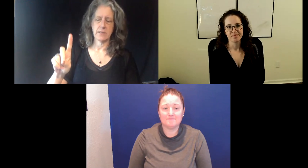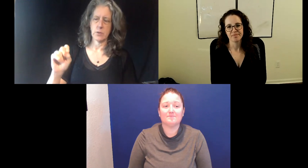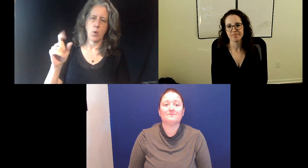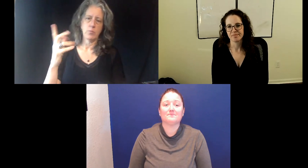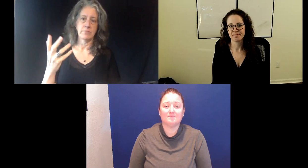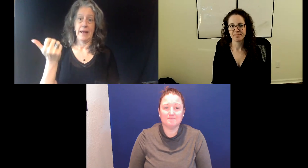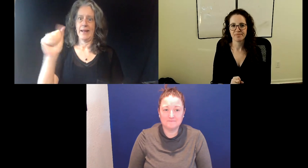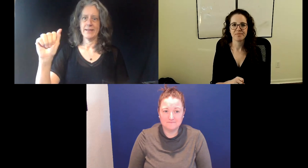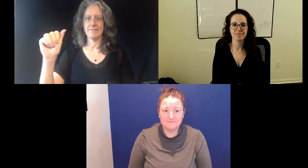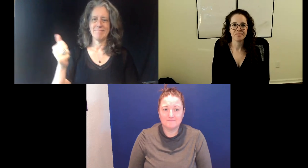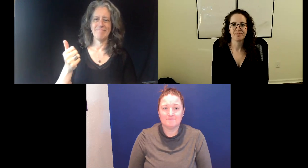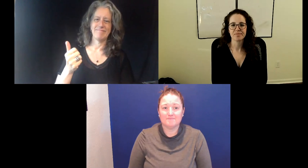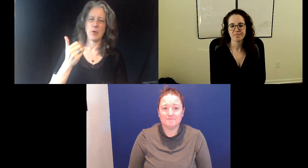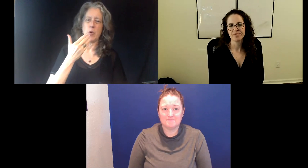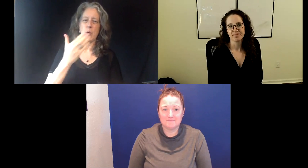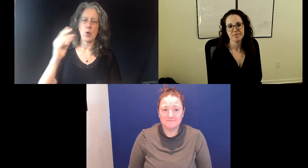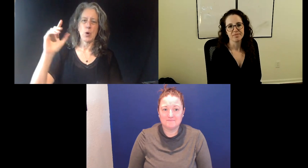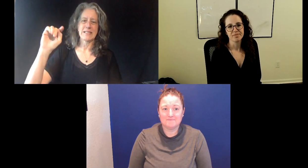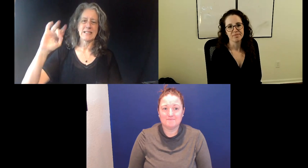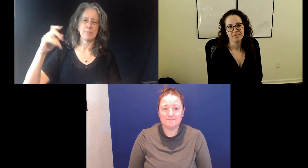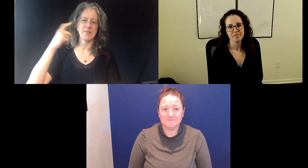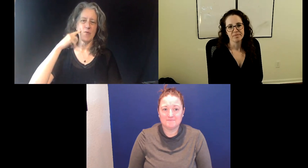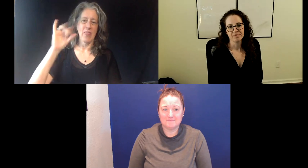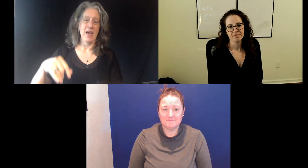um you know it's going to be more of a hybrid model and we're going to try